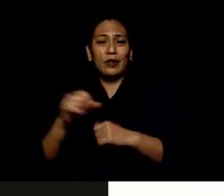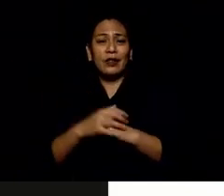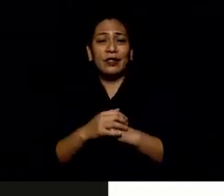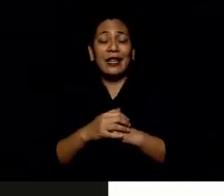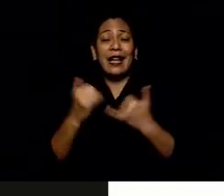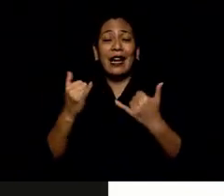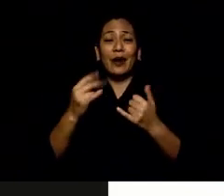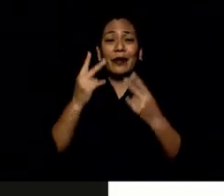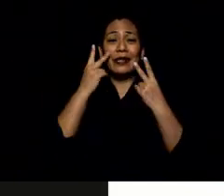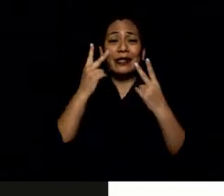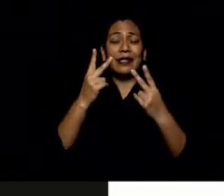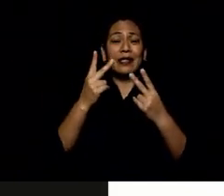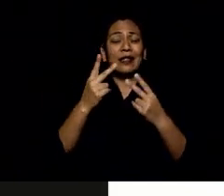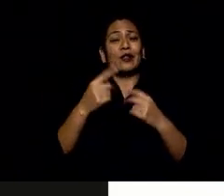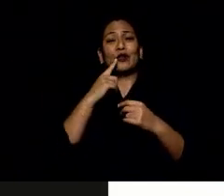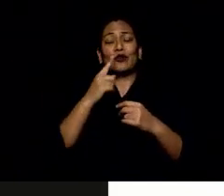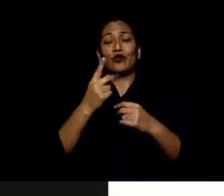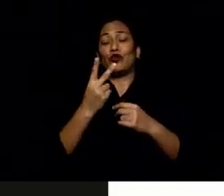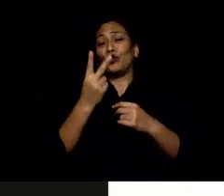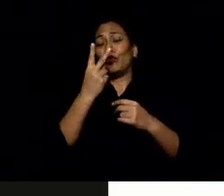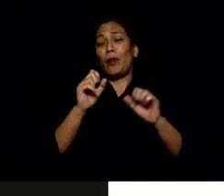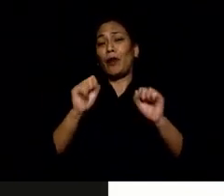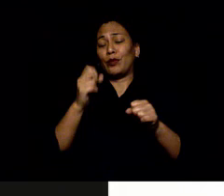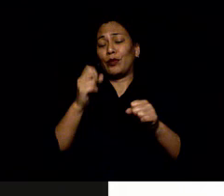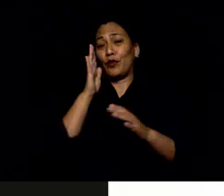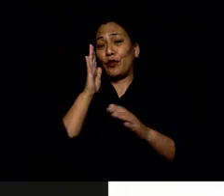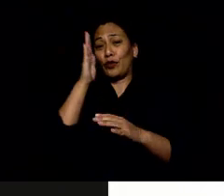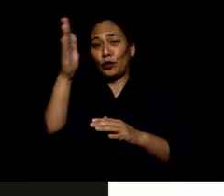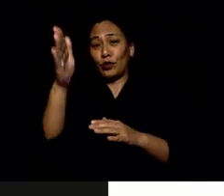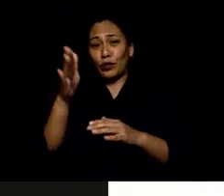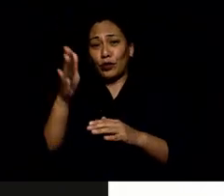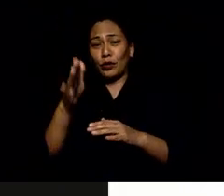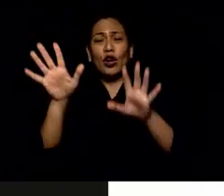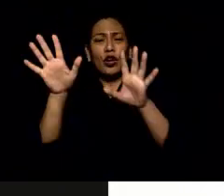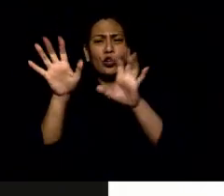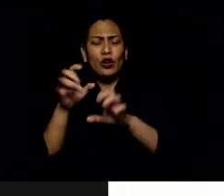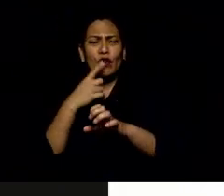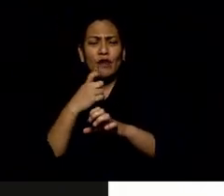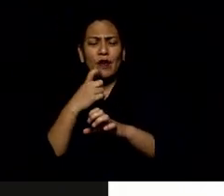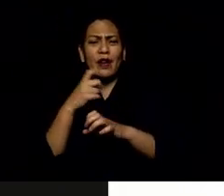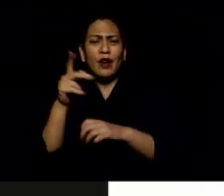Um, darker red and purple is a much higher temperature range.